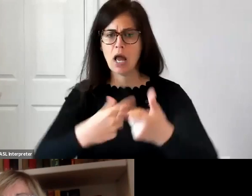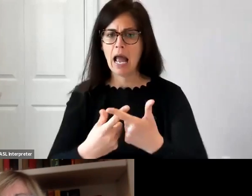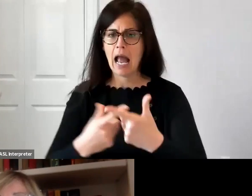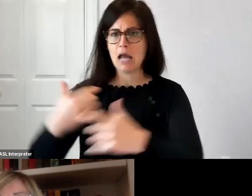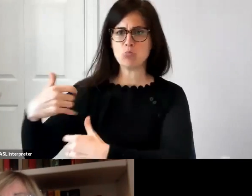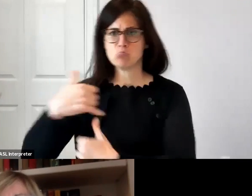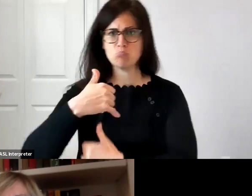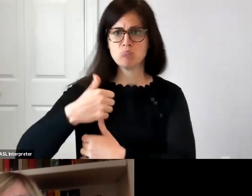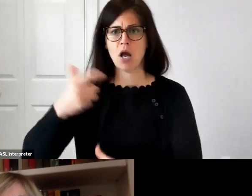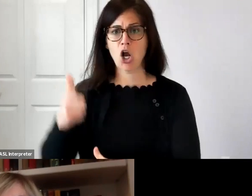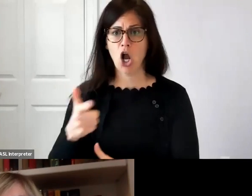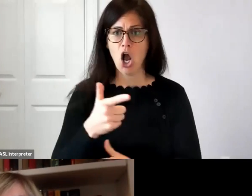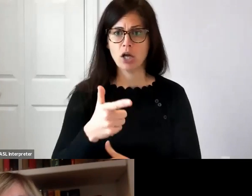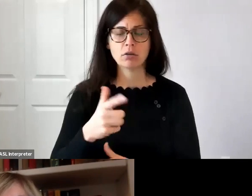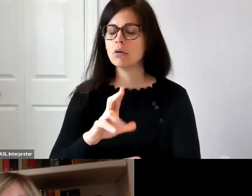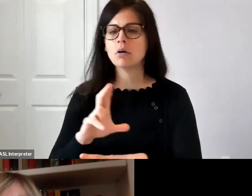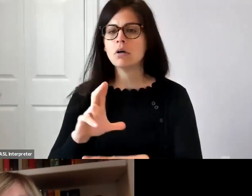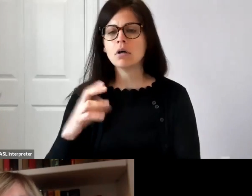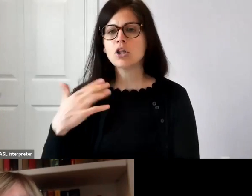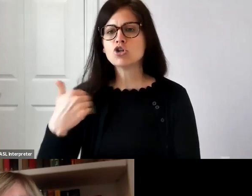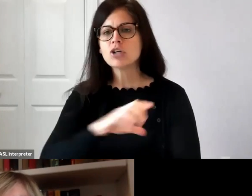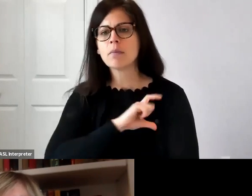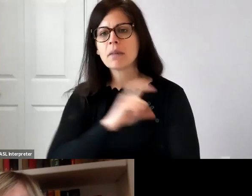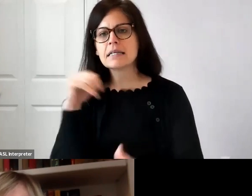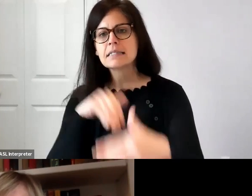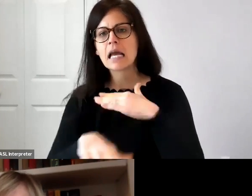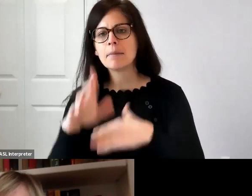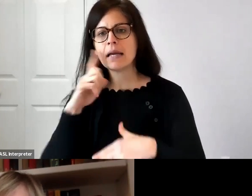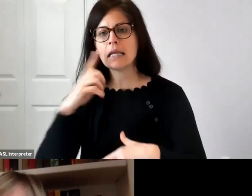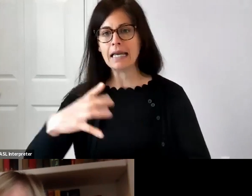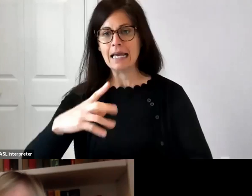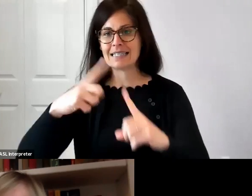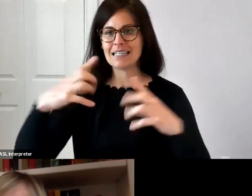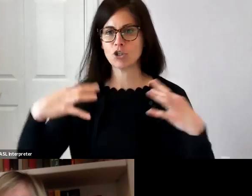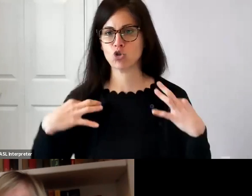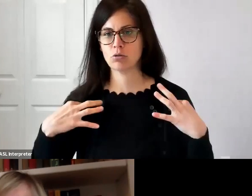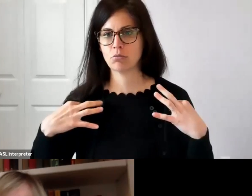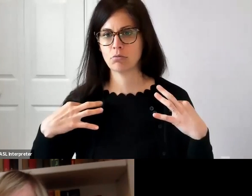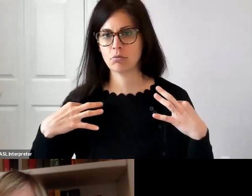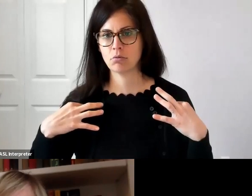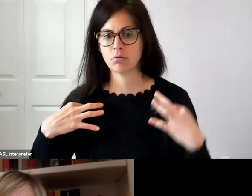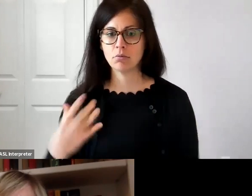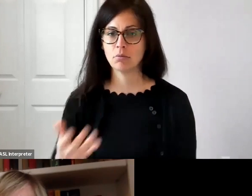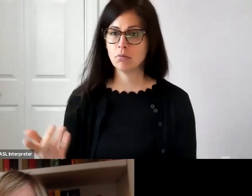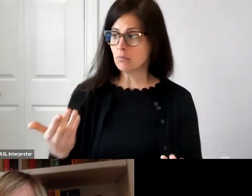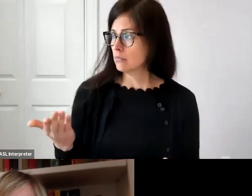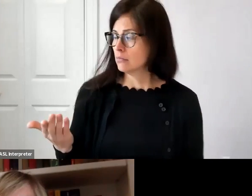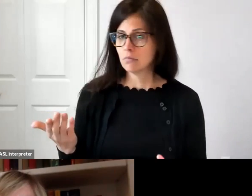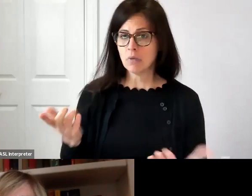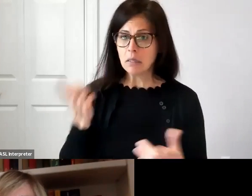he came in a T-shirt and he went into the protesters and he said, "What can I do?"